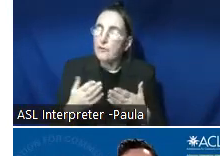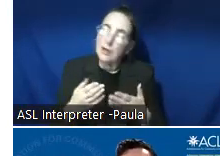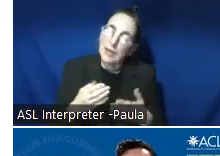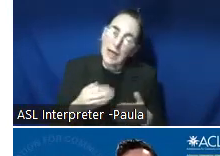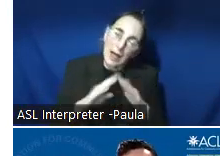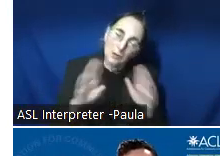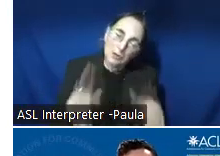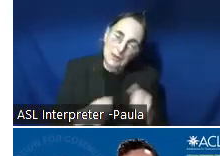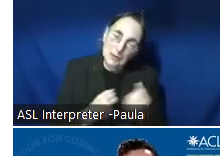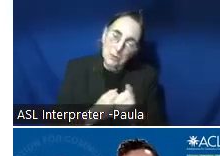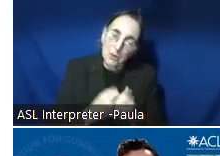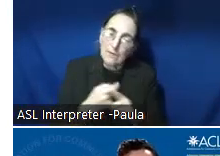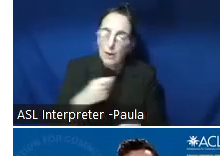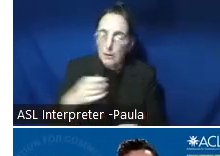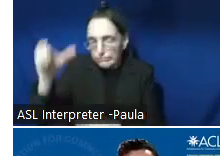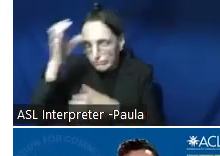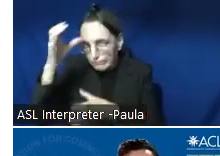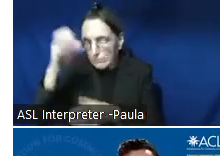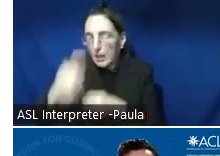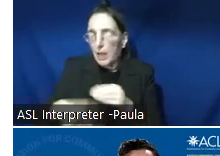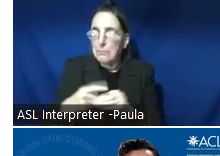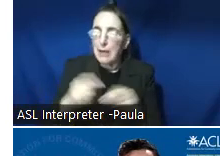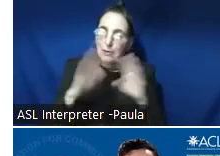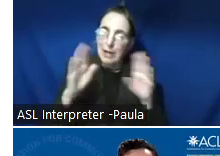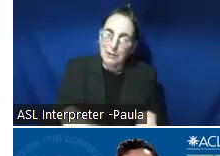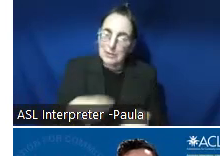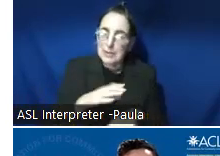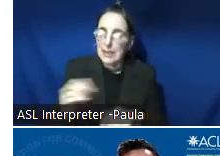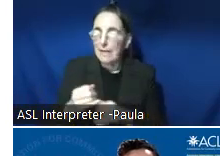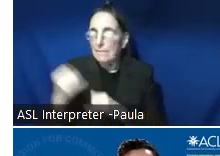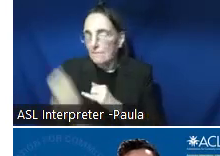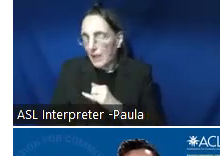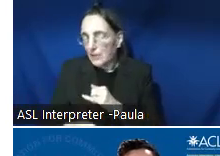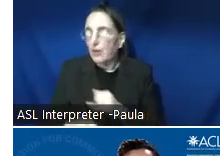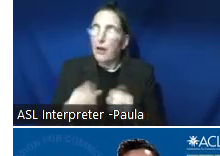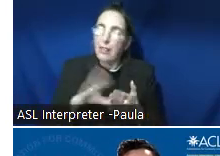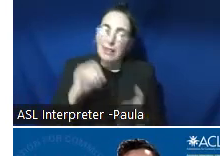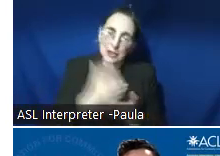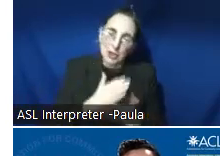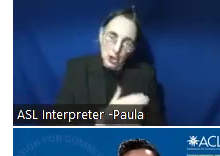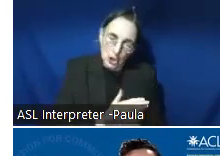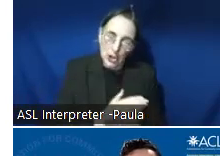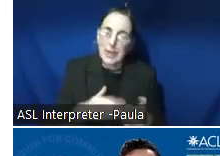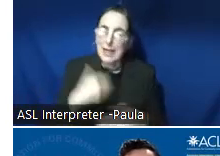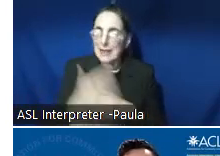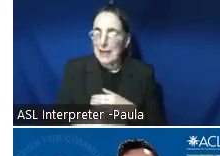final closeout webinar on lessons learned and next steps. States are expected to dedicate at least one key staff